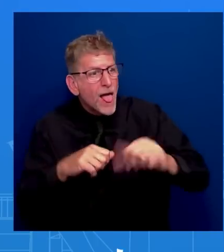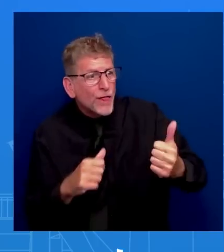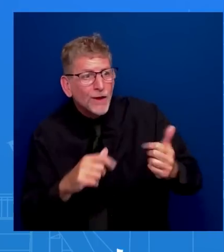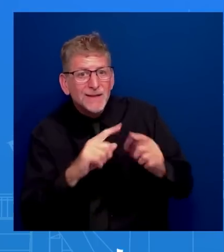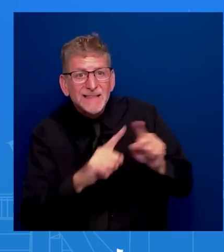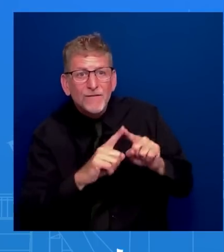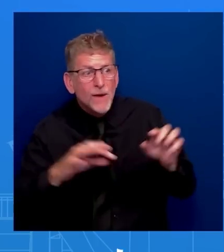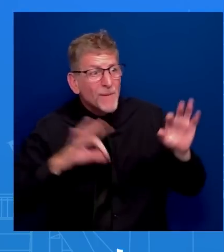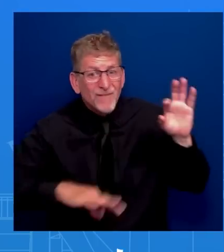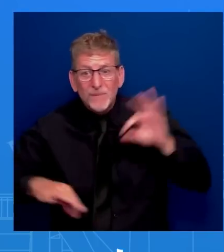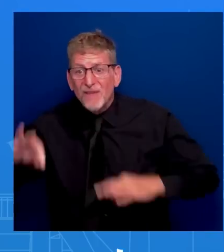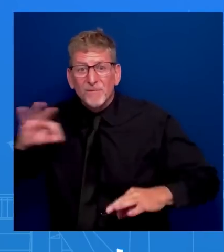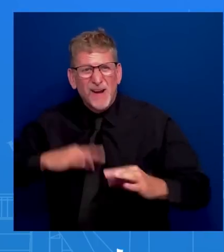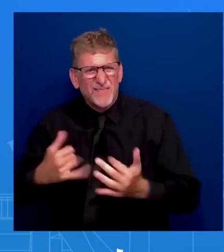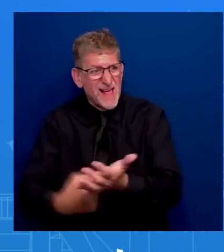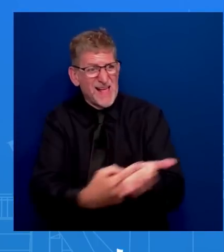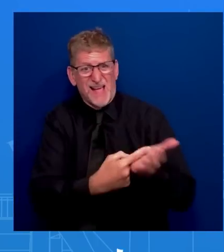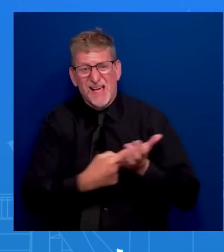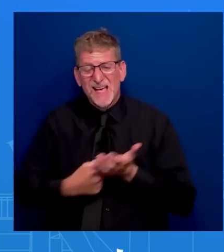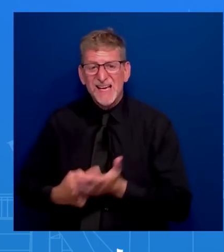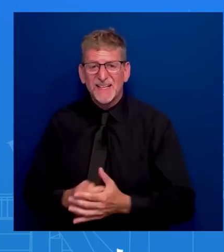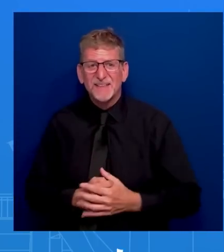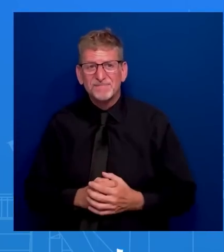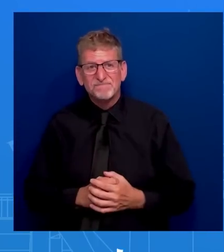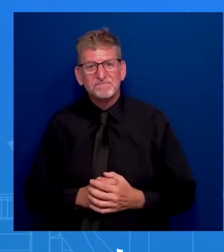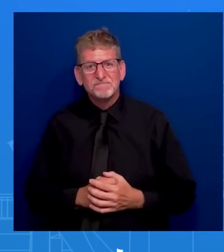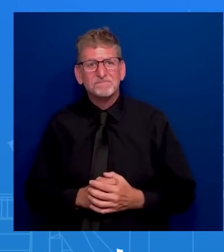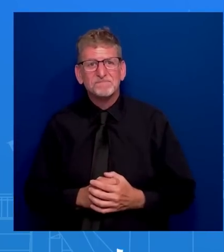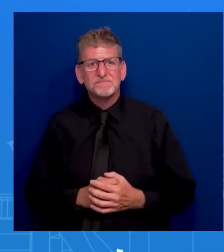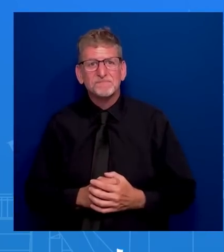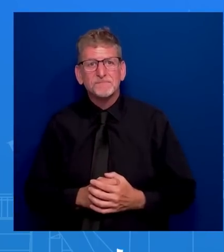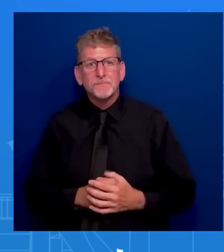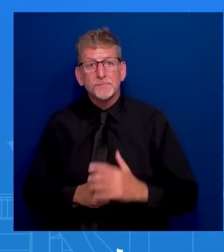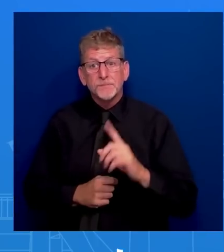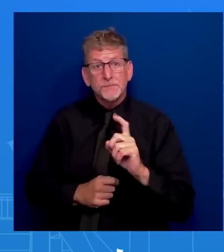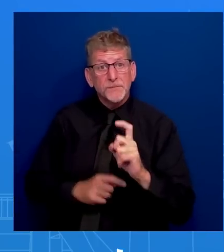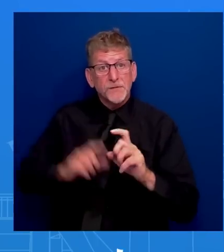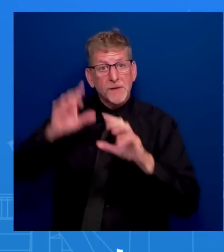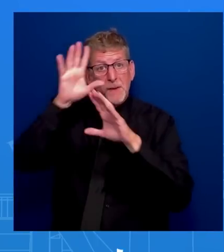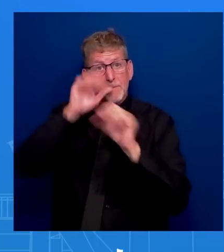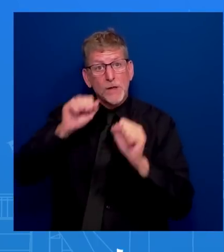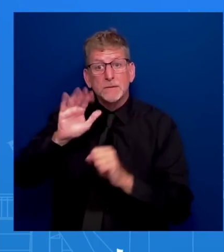Ms. Jean-Pierre: I mean, look, I think our focus is always on delivering for the American people.